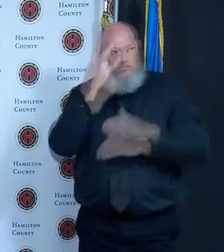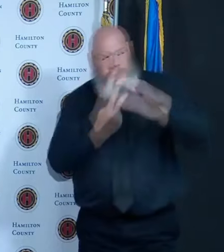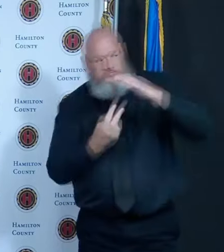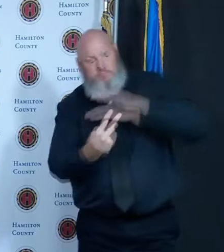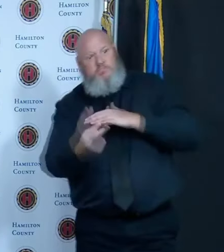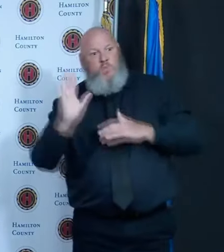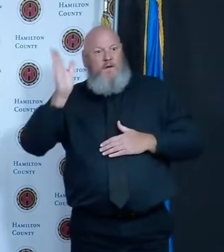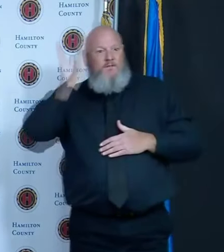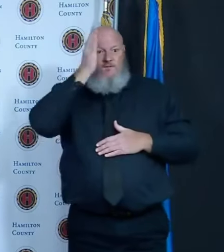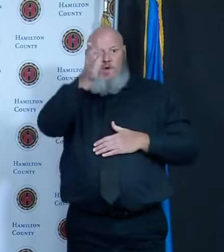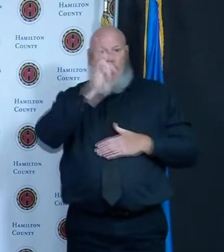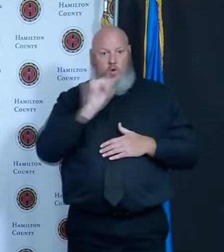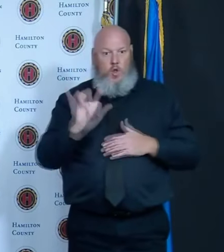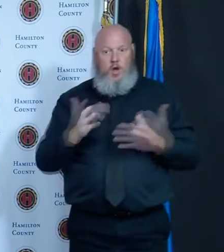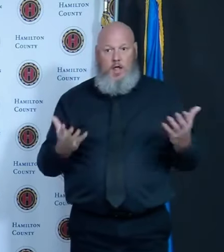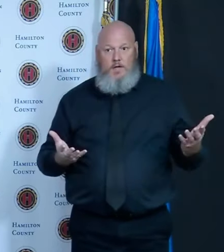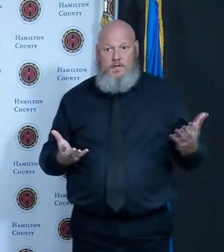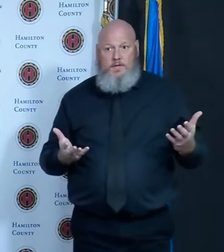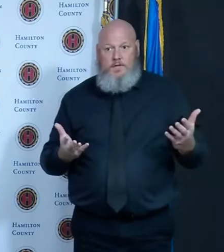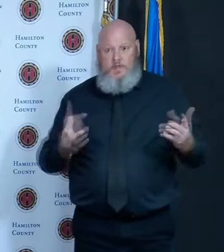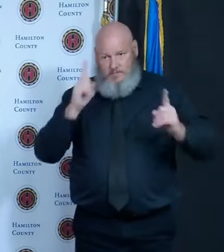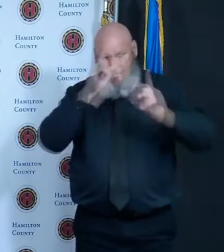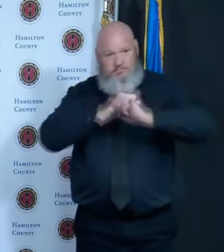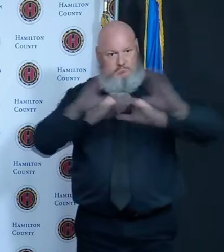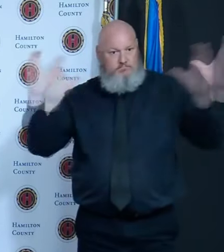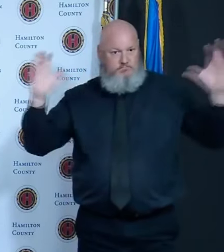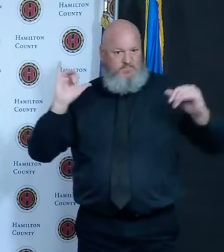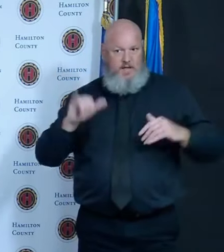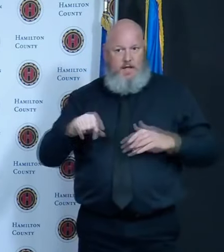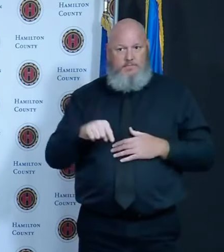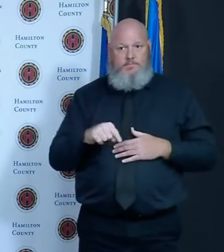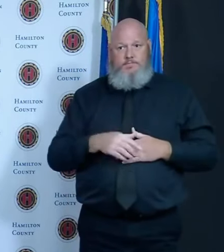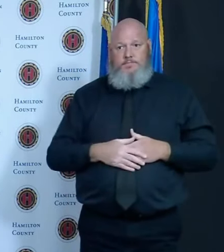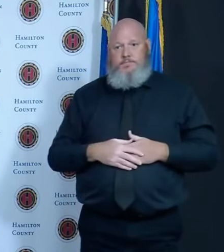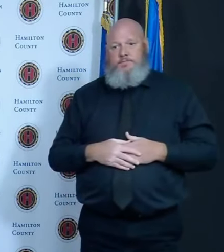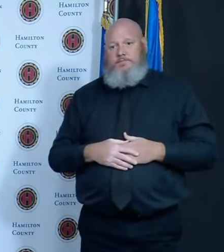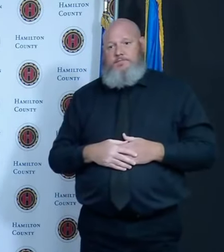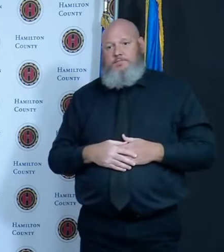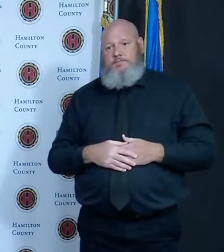there is we have a landscape here economically that as you know is diverse